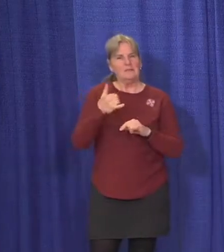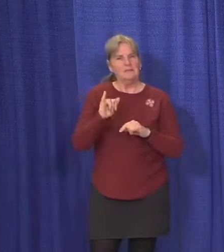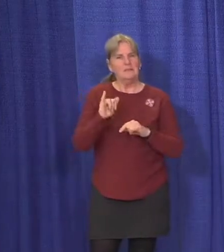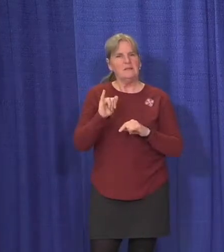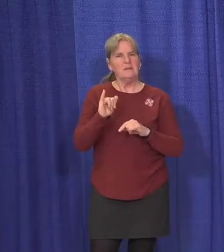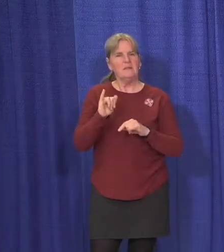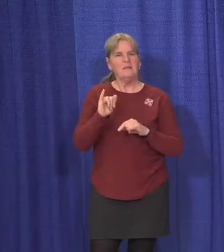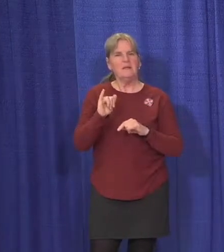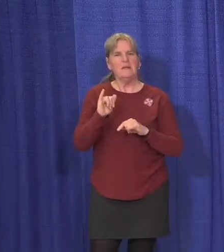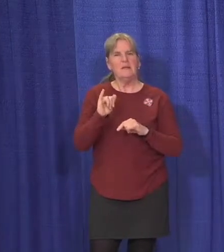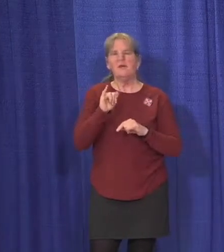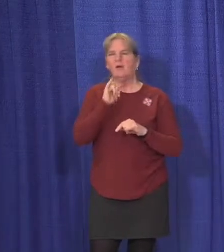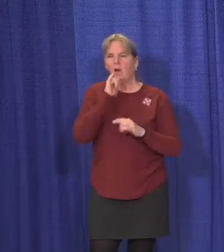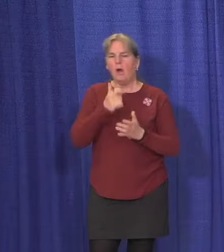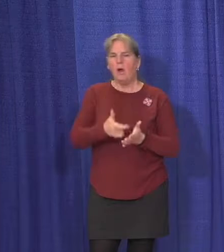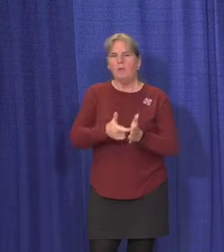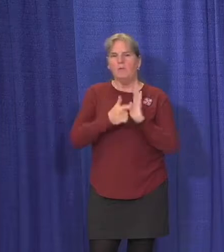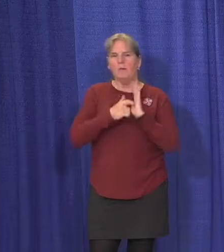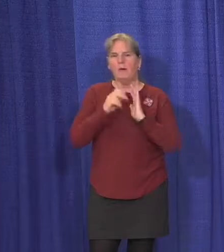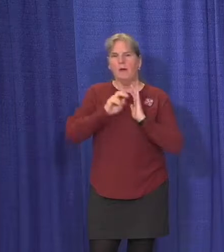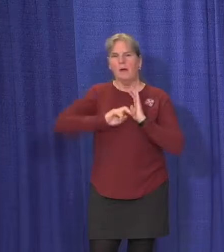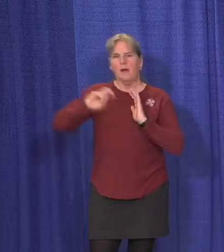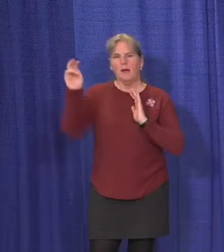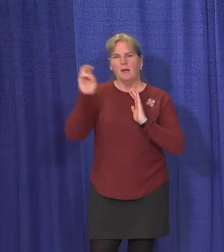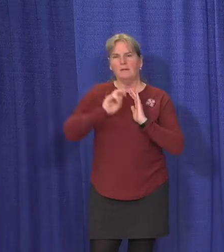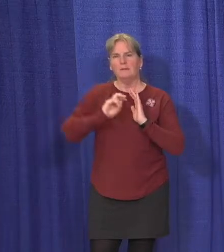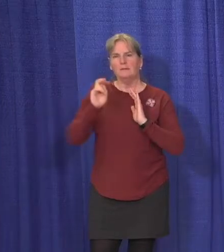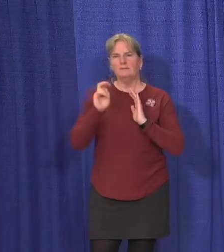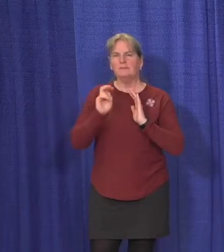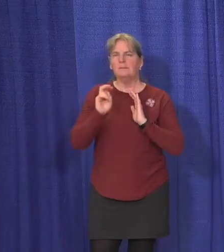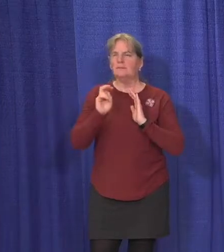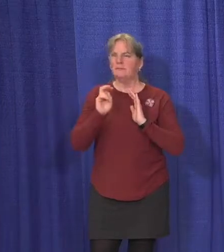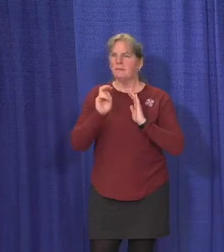need to fundamentally recognize this is still a time when